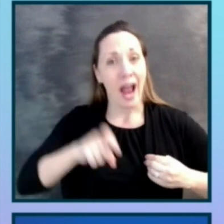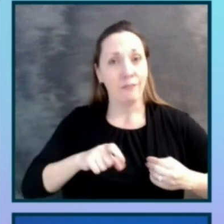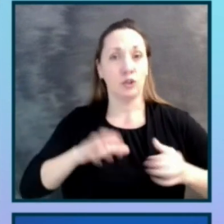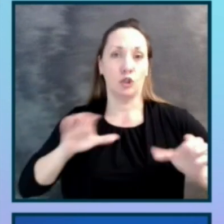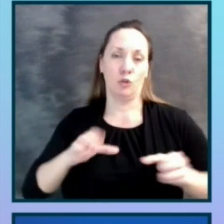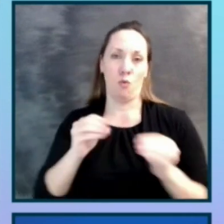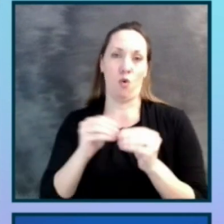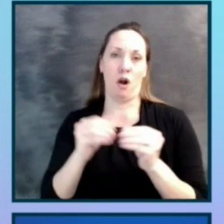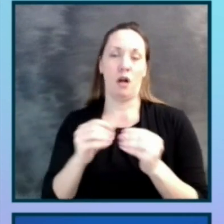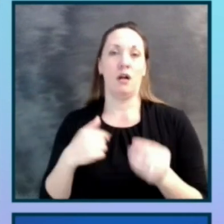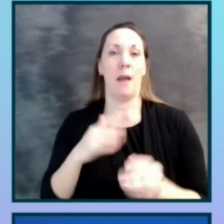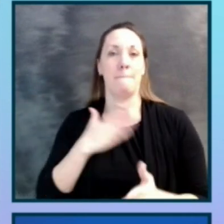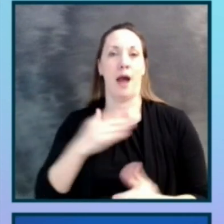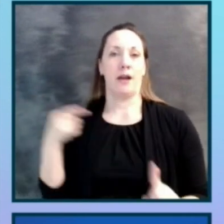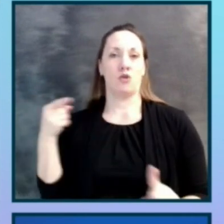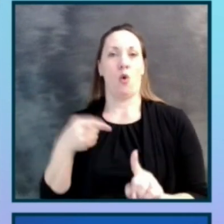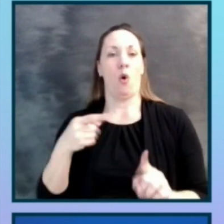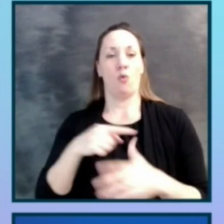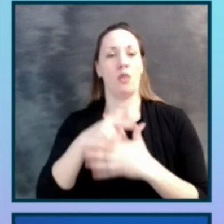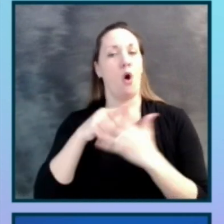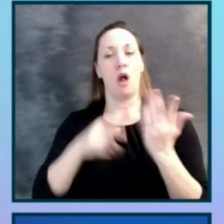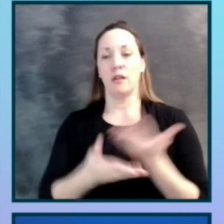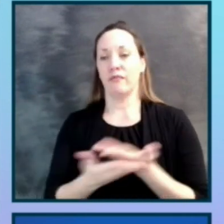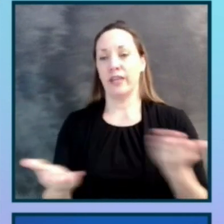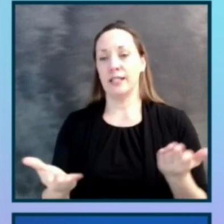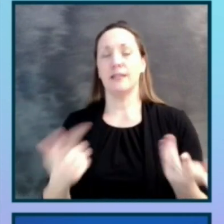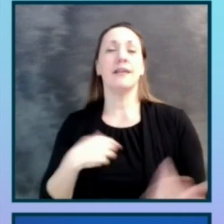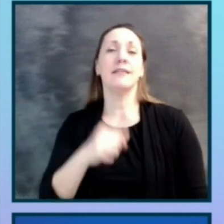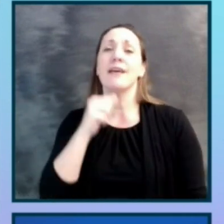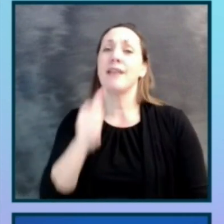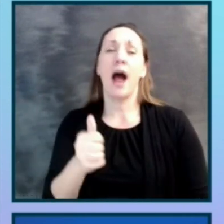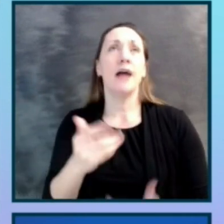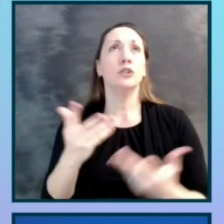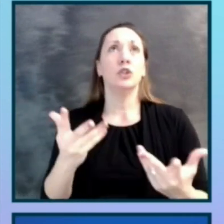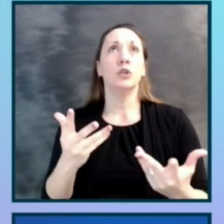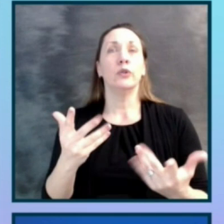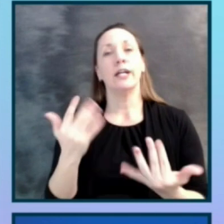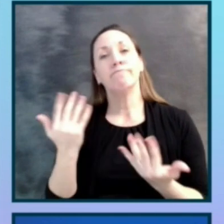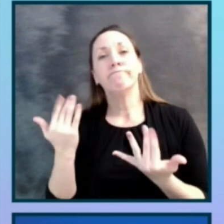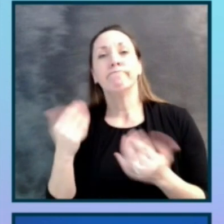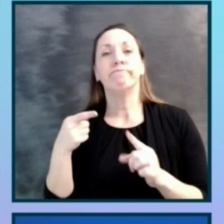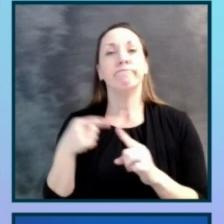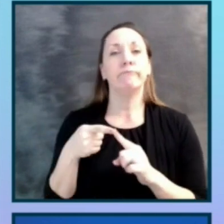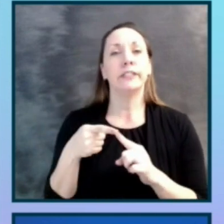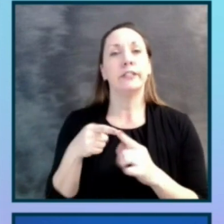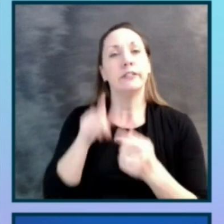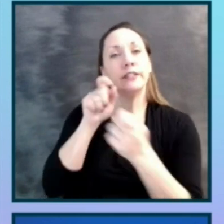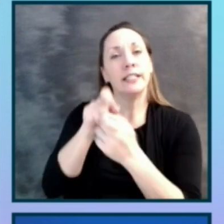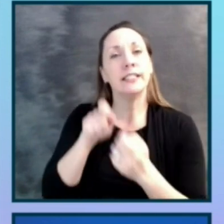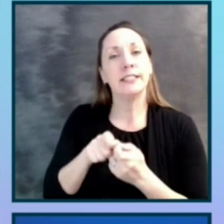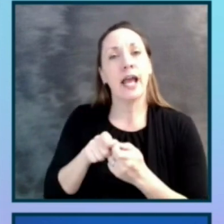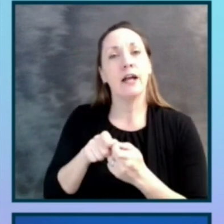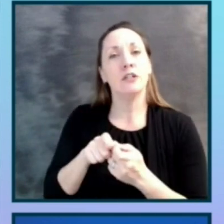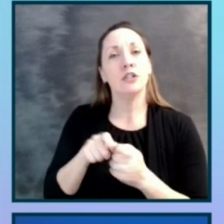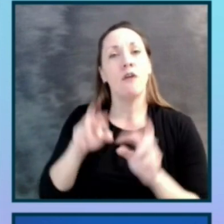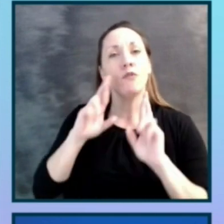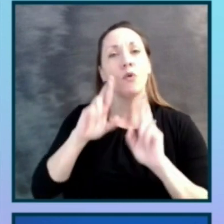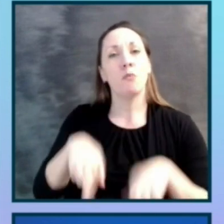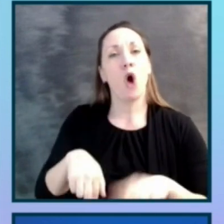And my goal with all of this is not to wade into the details of the report, but to understand where we are,